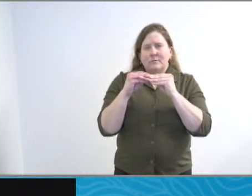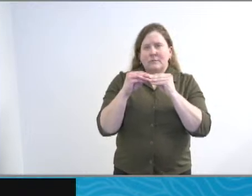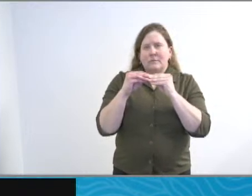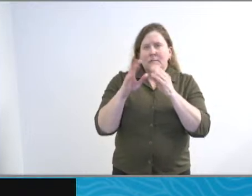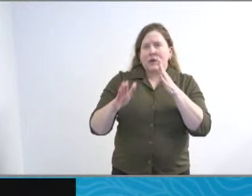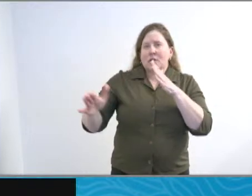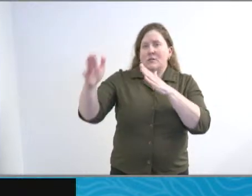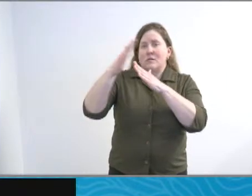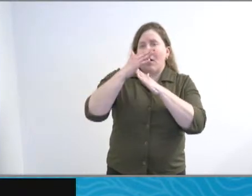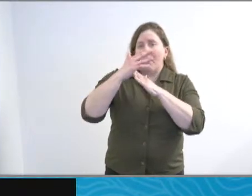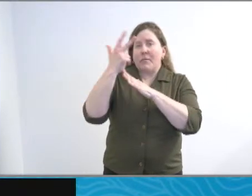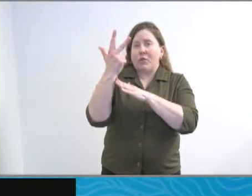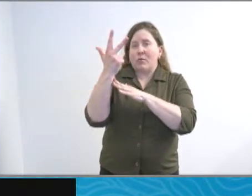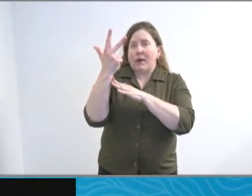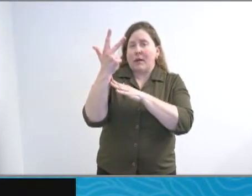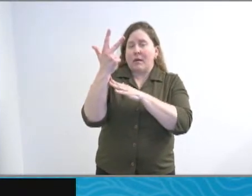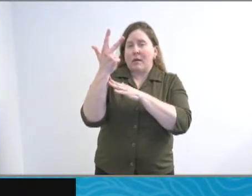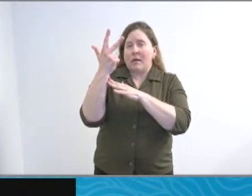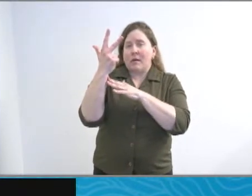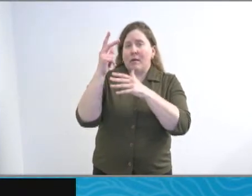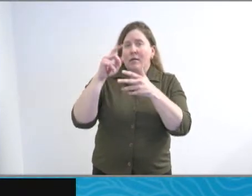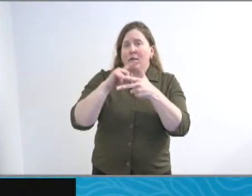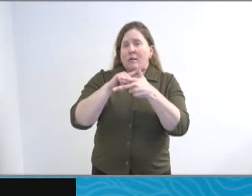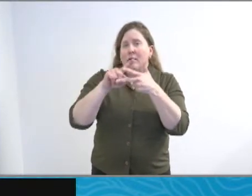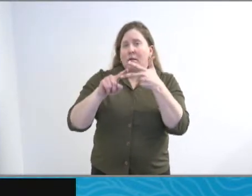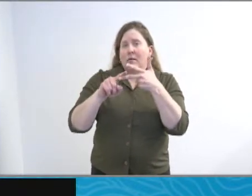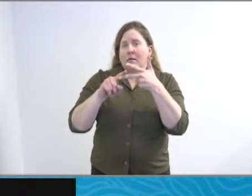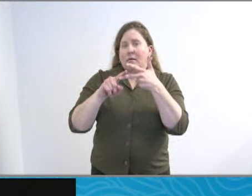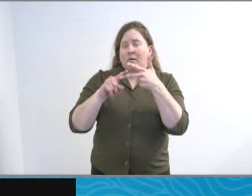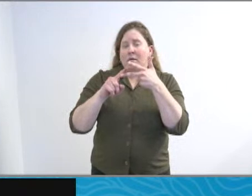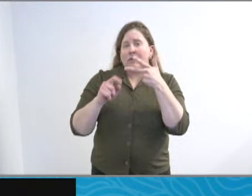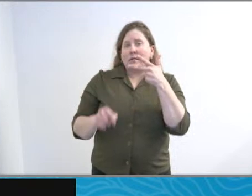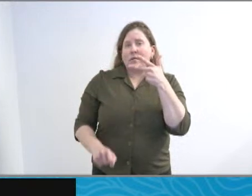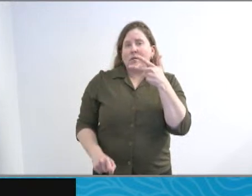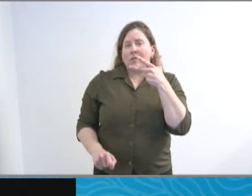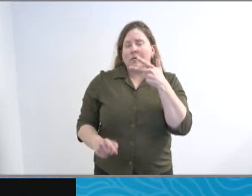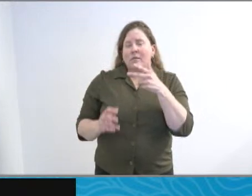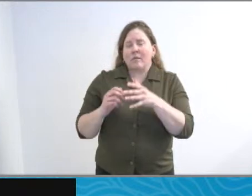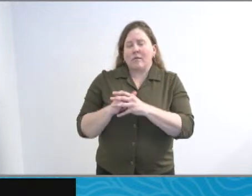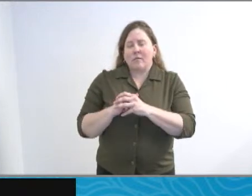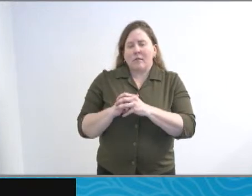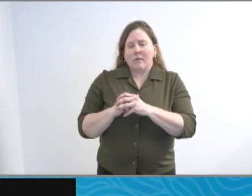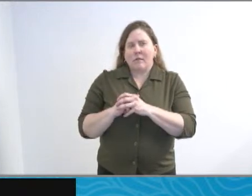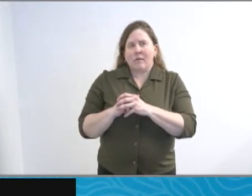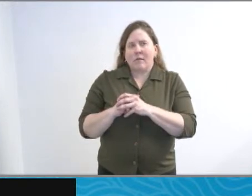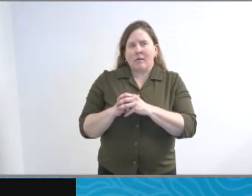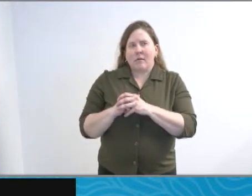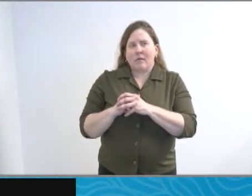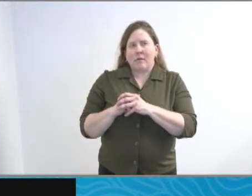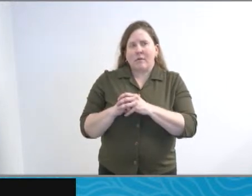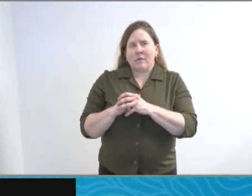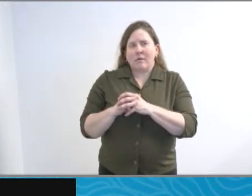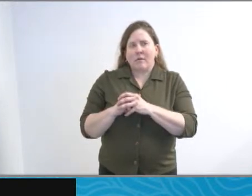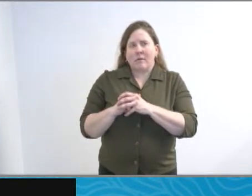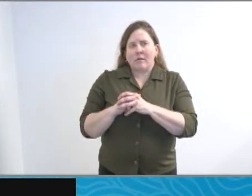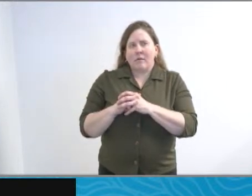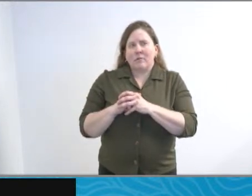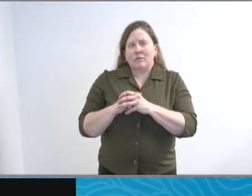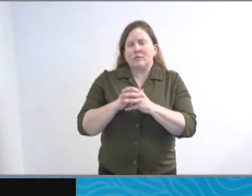for graduates were, of course, when we were asking around the question for our graduates, what do we want to be true for our students?